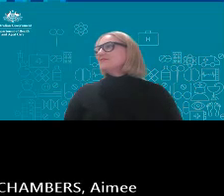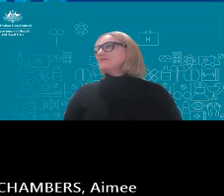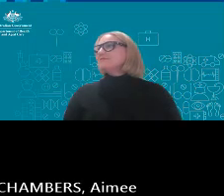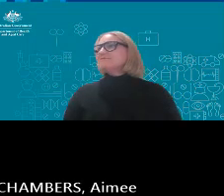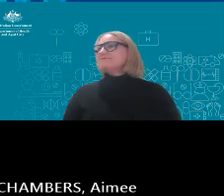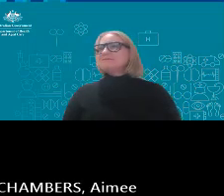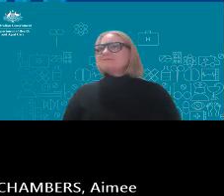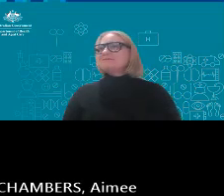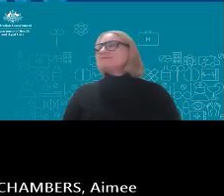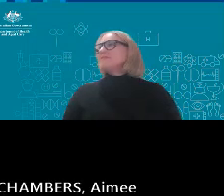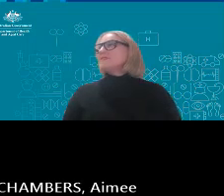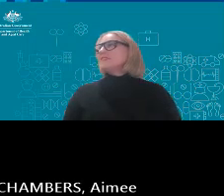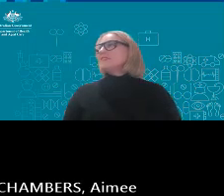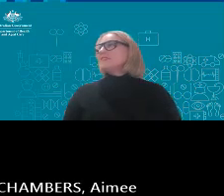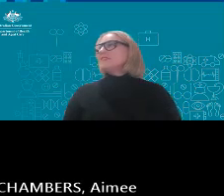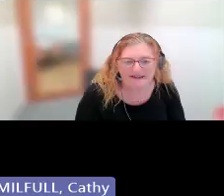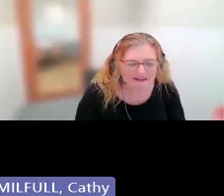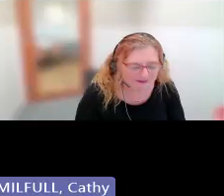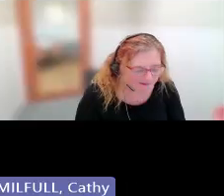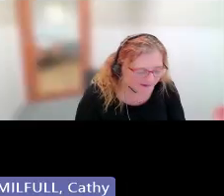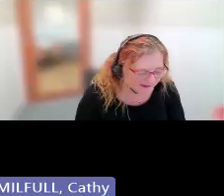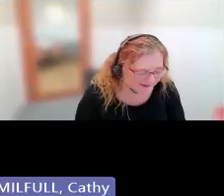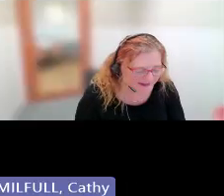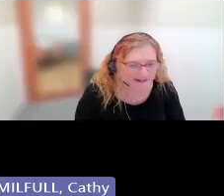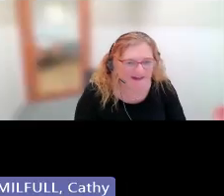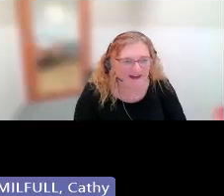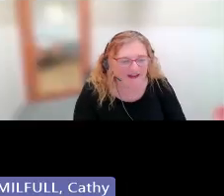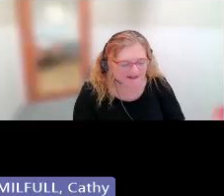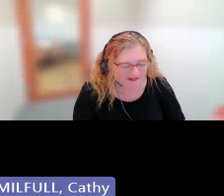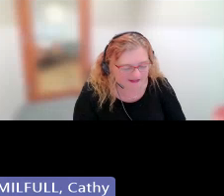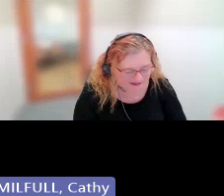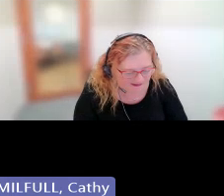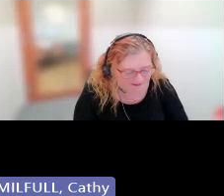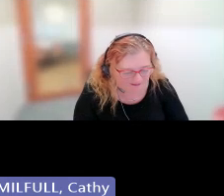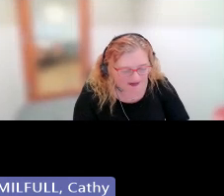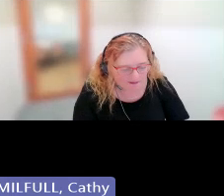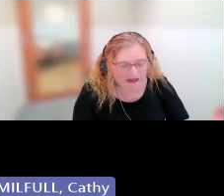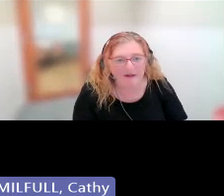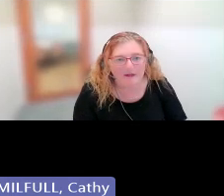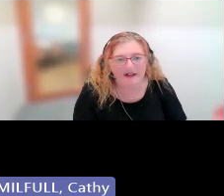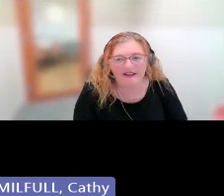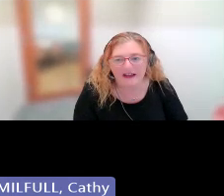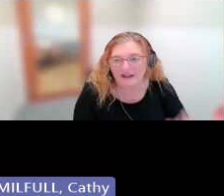Thanks so much Aimee and thanks Paul. And I'll start the next part of the presentation.